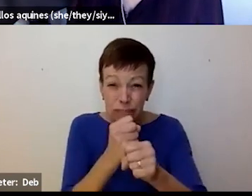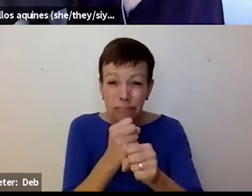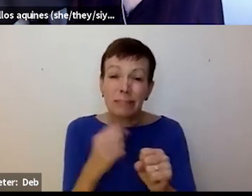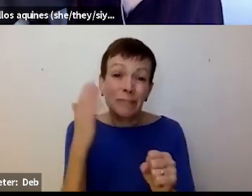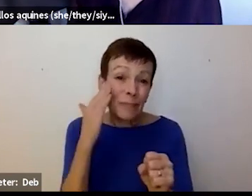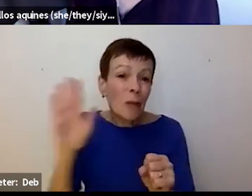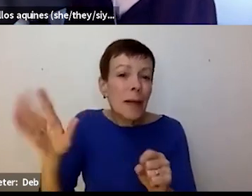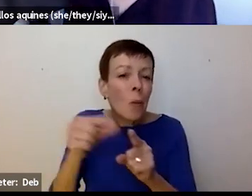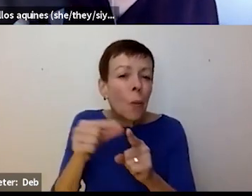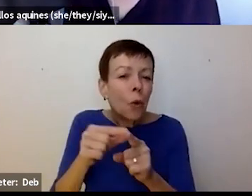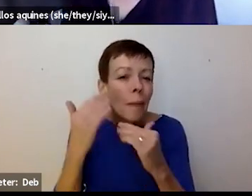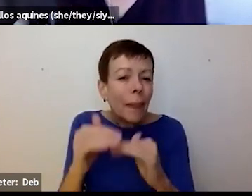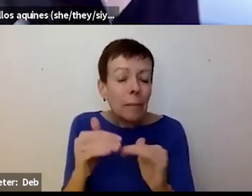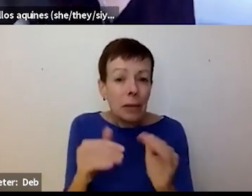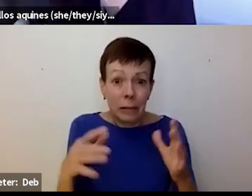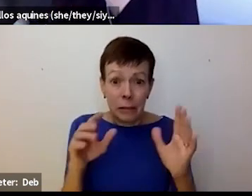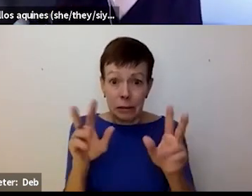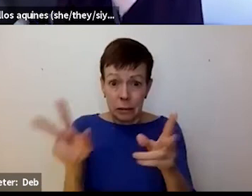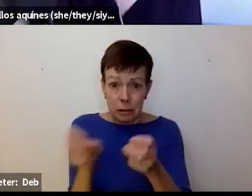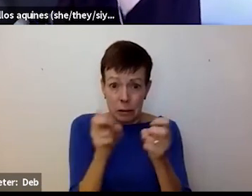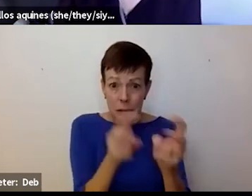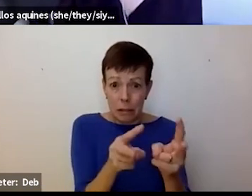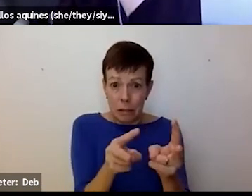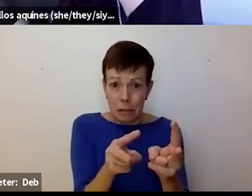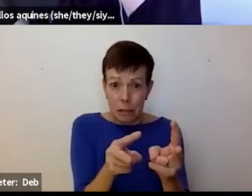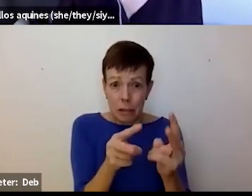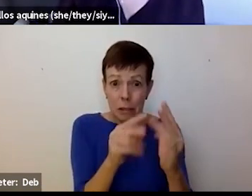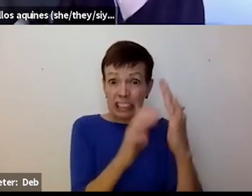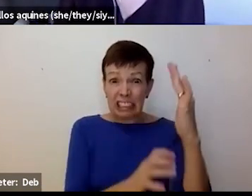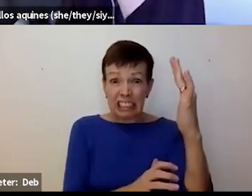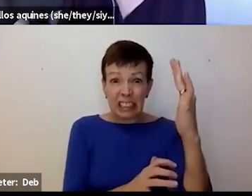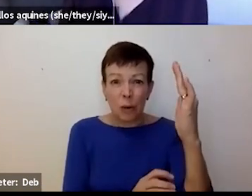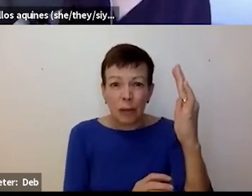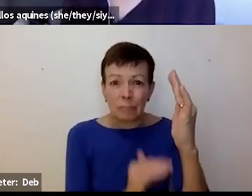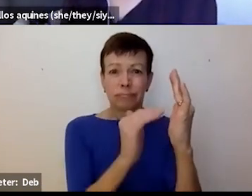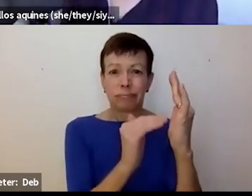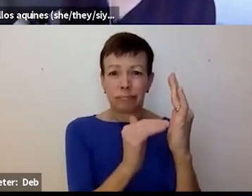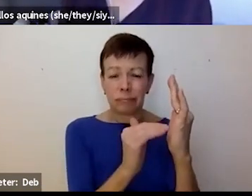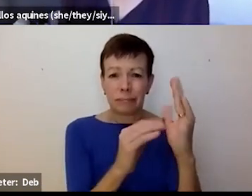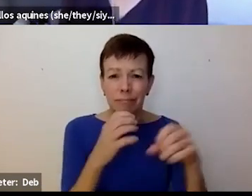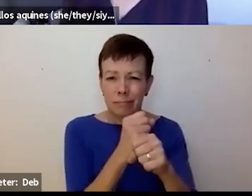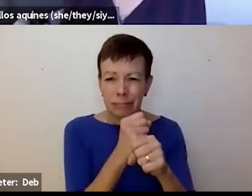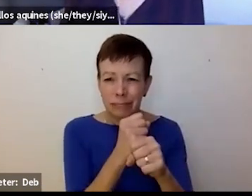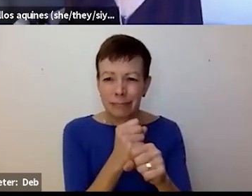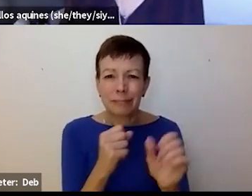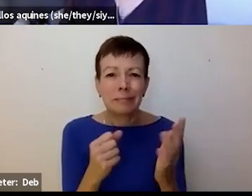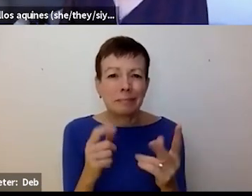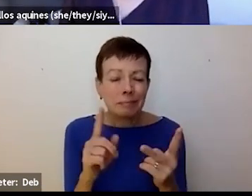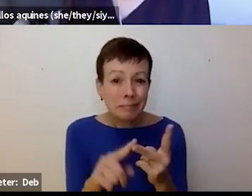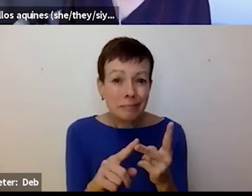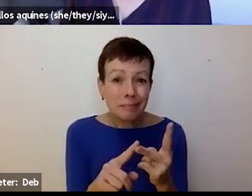a template, everything that we want to say. And also, like contact person, we said we have several